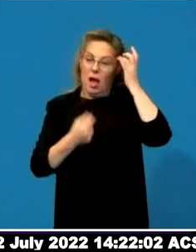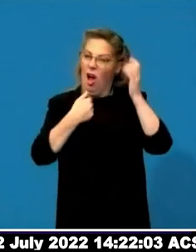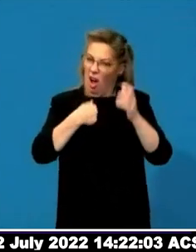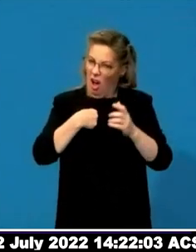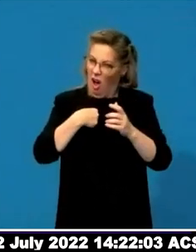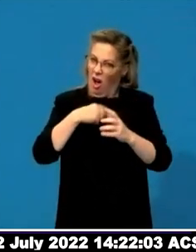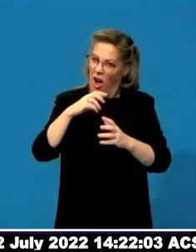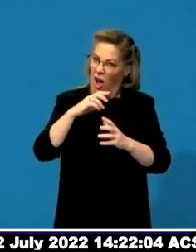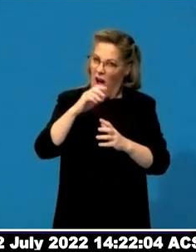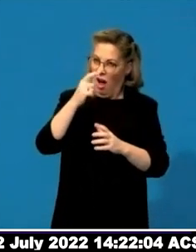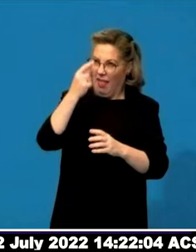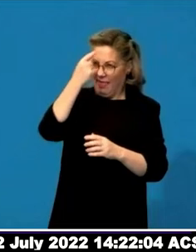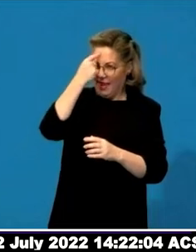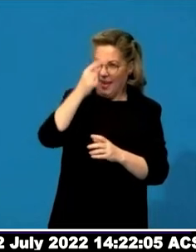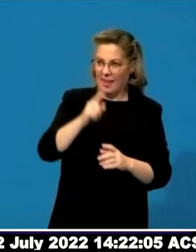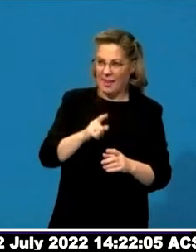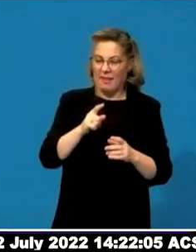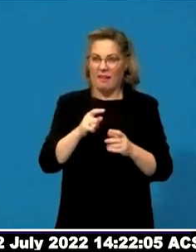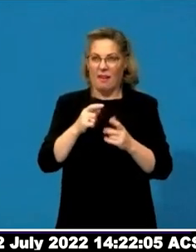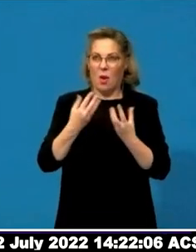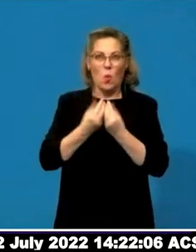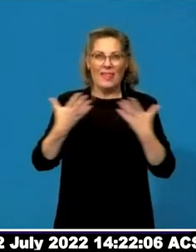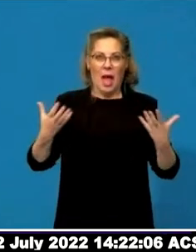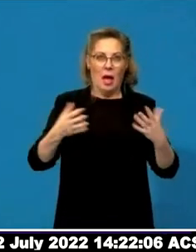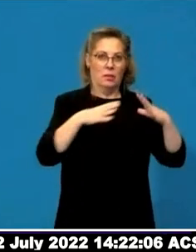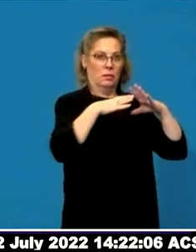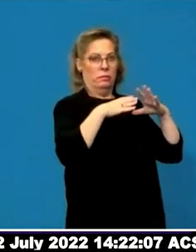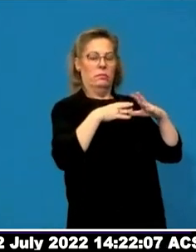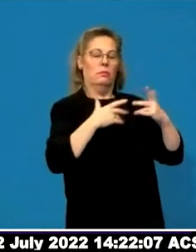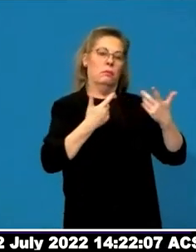things could really unravel because people aren't really getting time